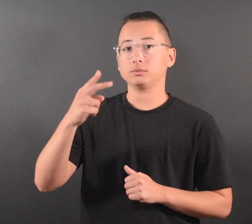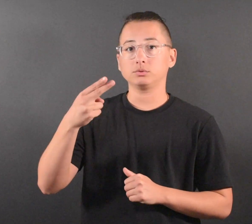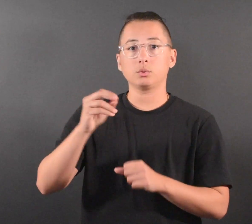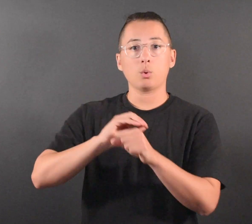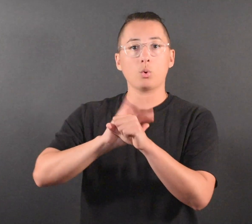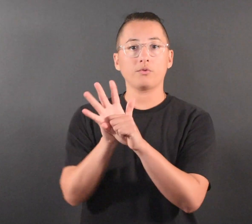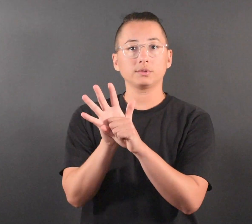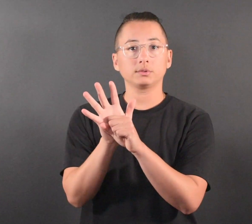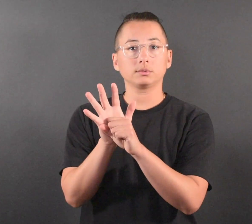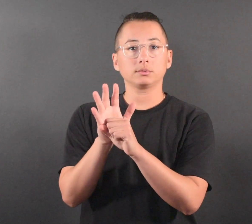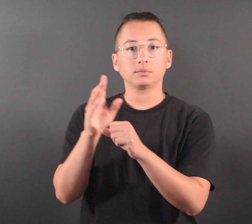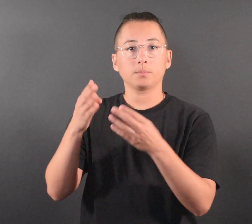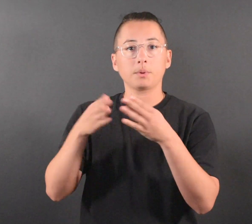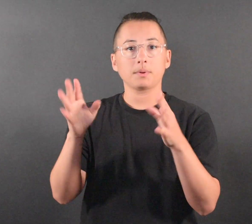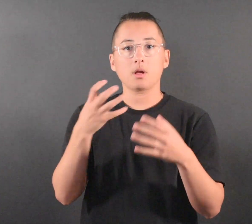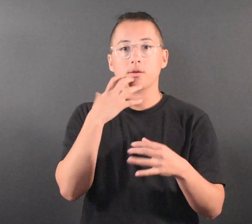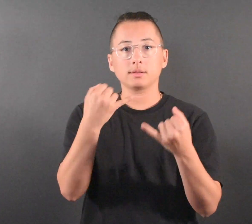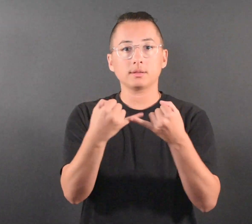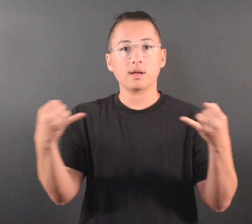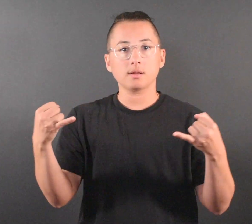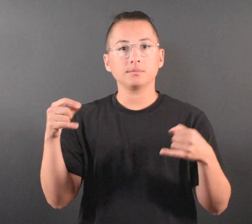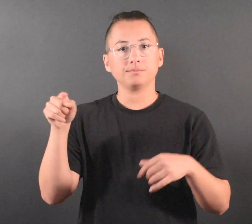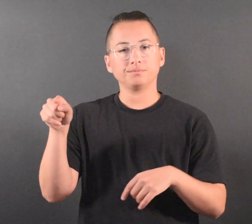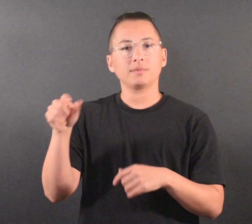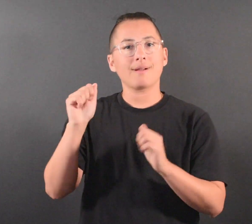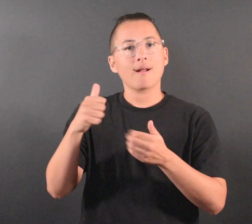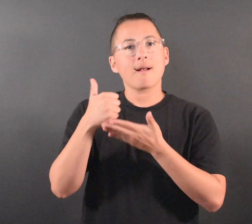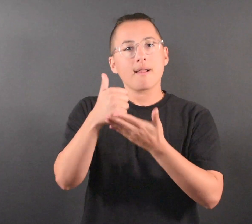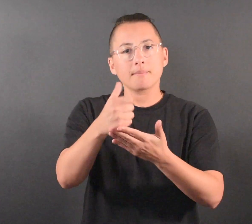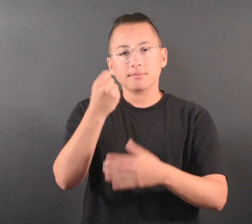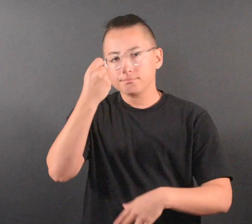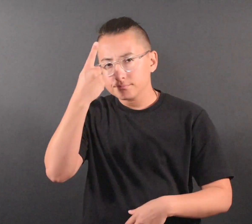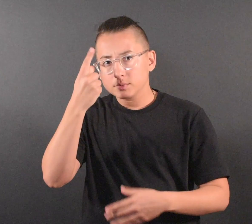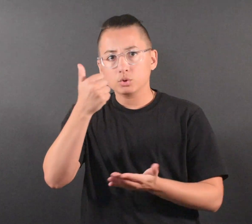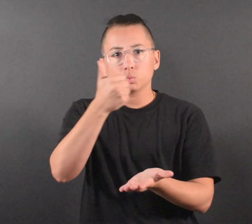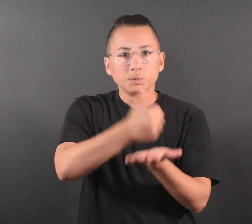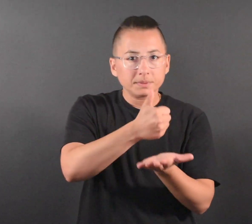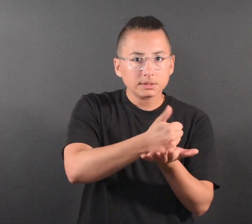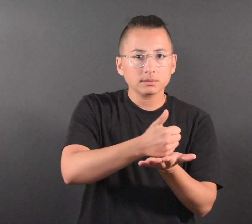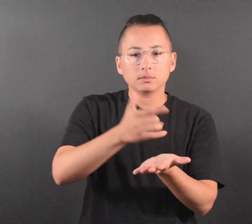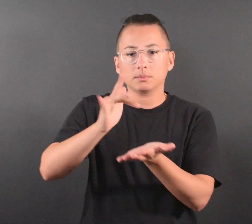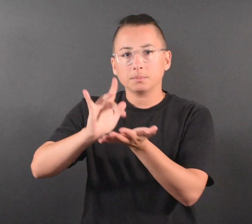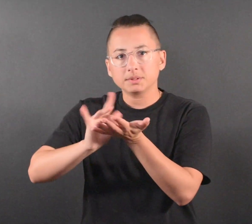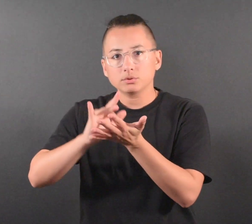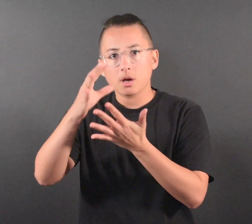The MDH COVID-19 Public Hotline can help you understand treatment and medication options,